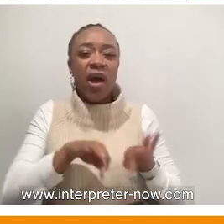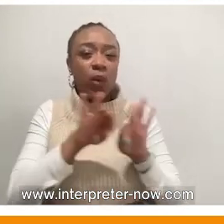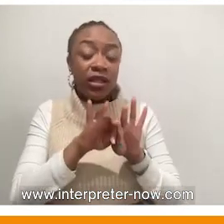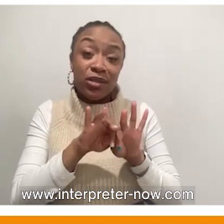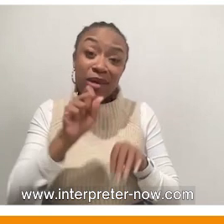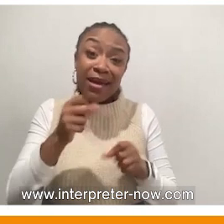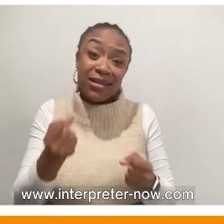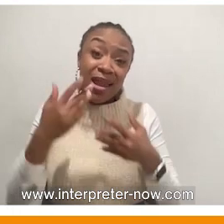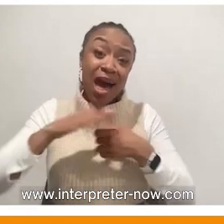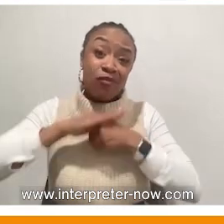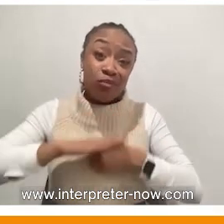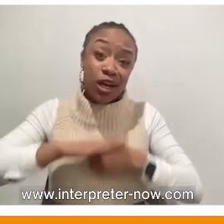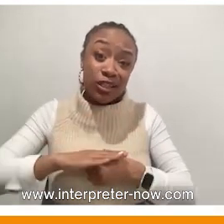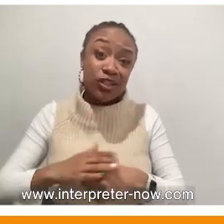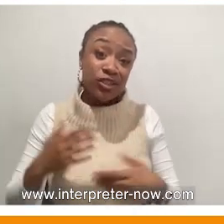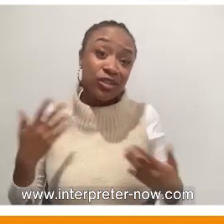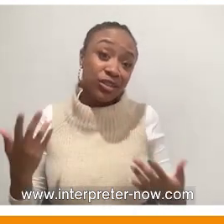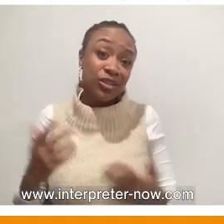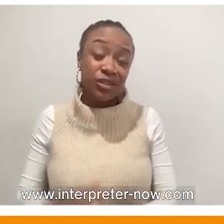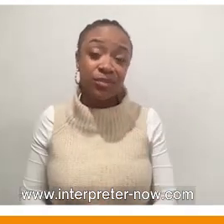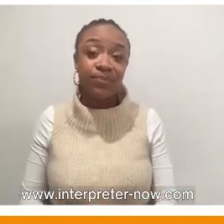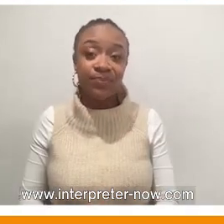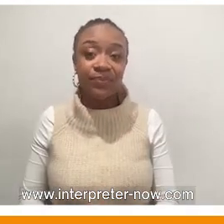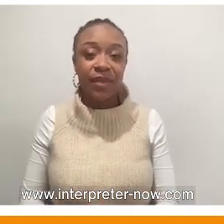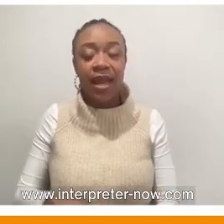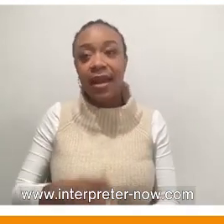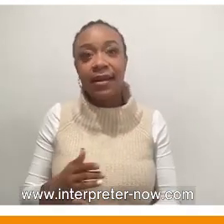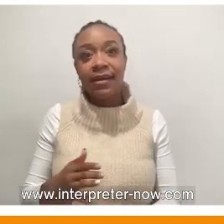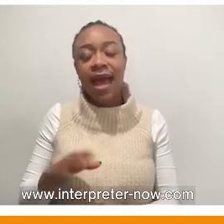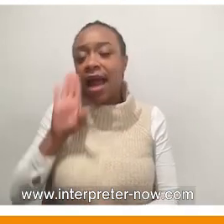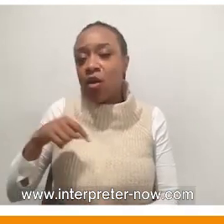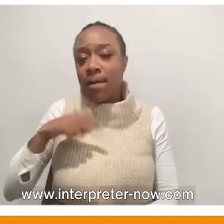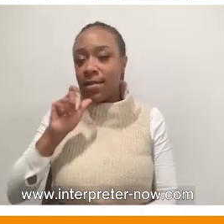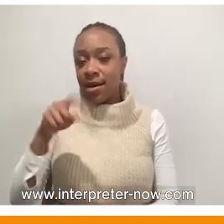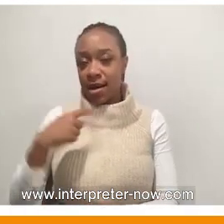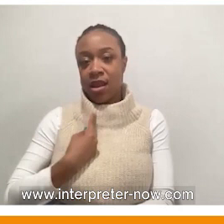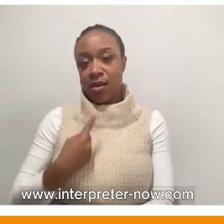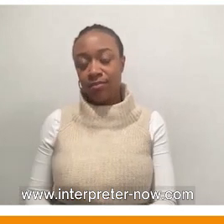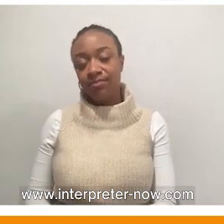So it is, it's a tonne of pressure, and I know I'm not alone. Yeah.